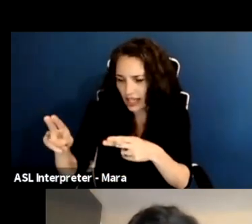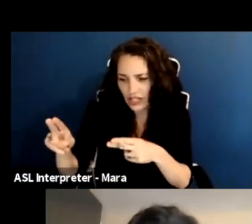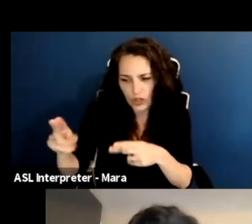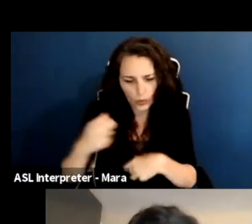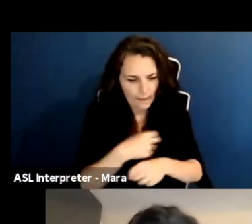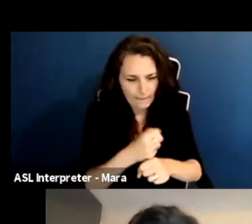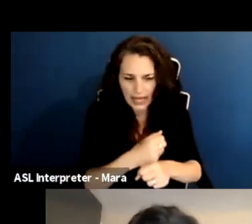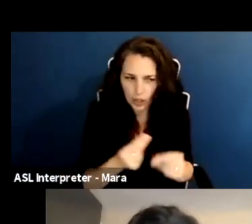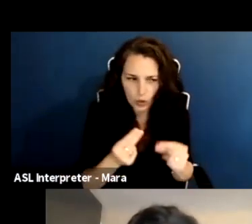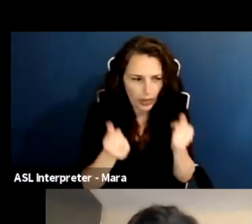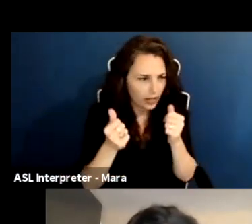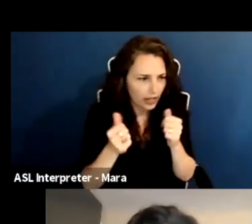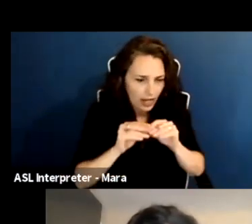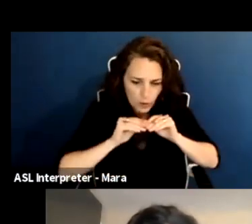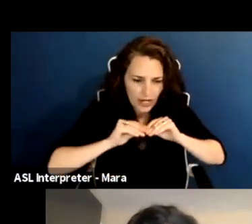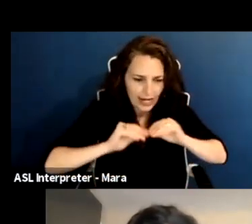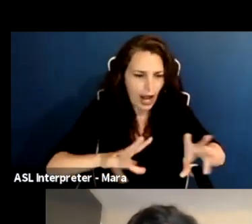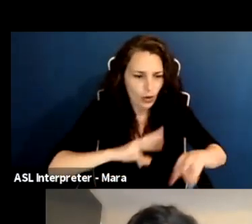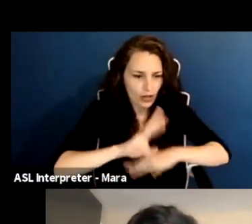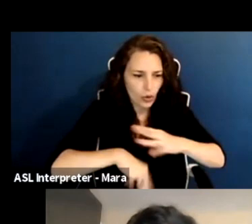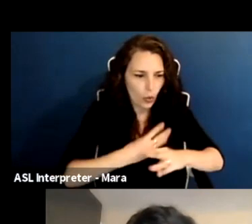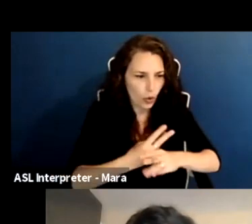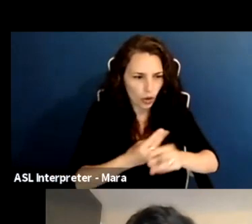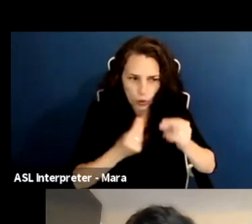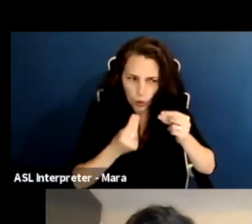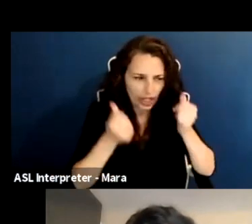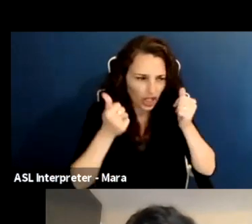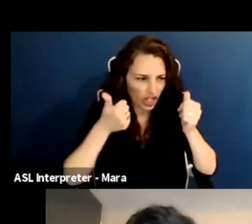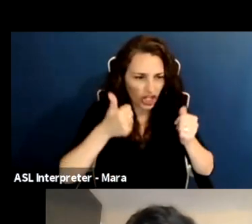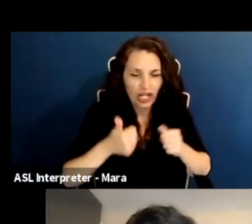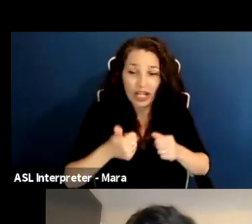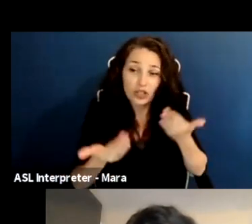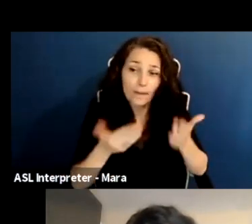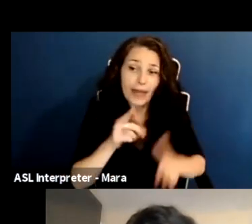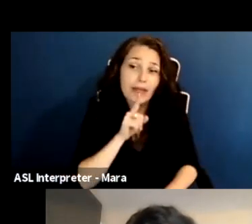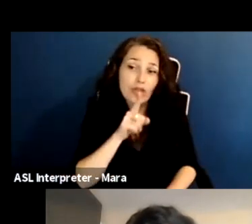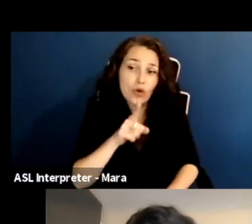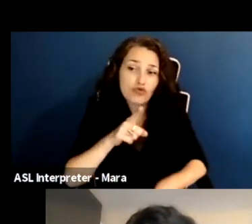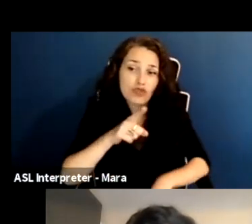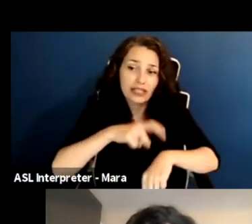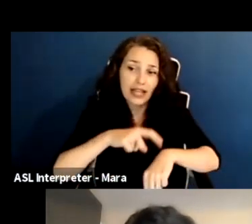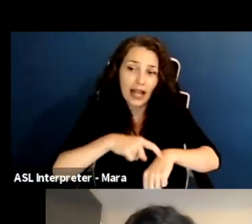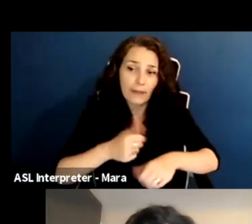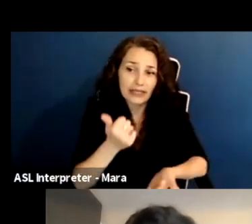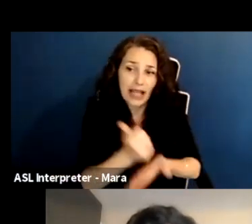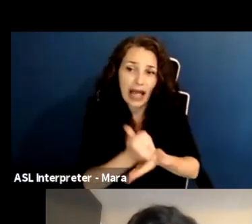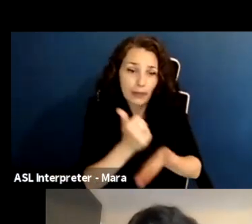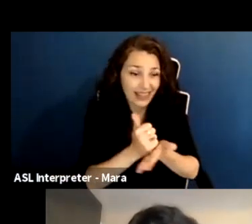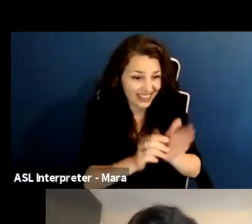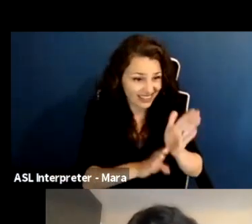Maybe it even in real time starts helping evolve the work that they're already doing. Yeah, that's right.